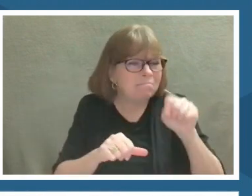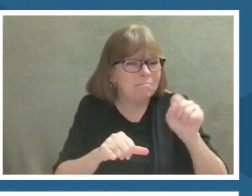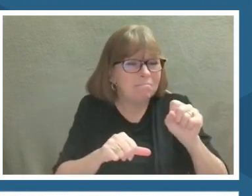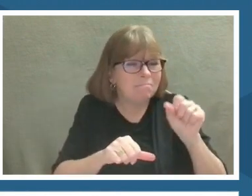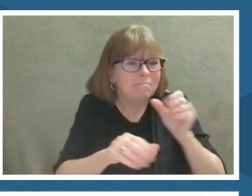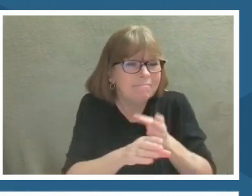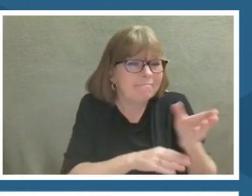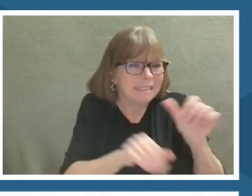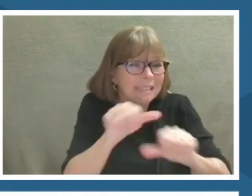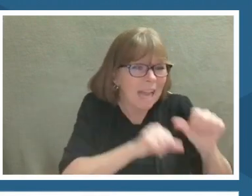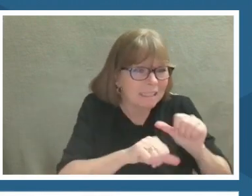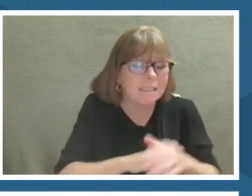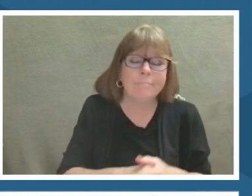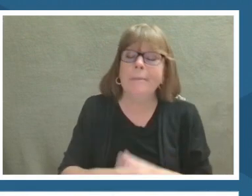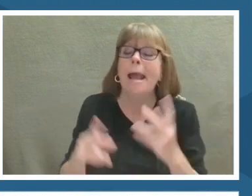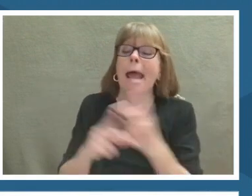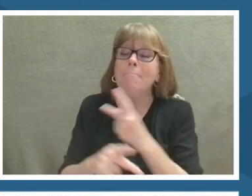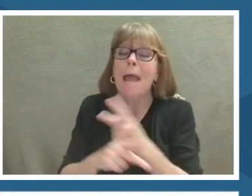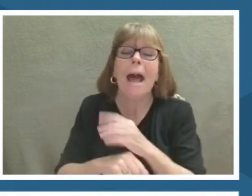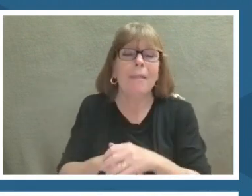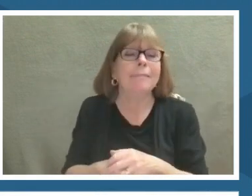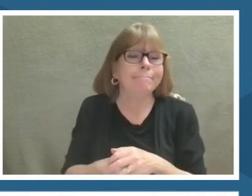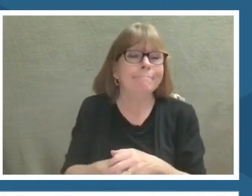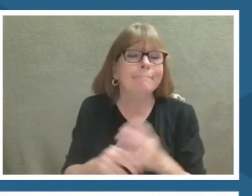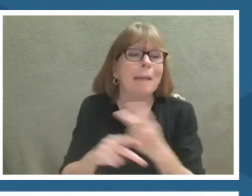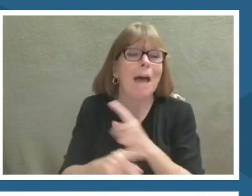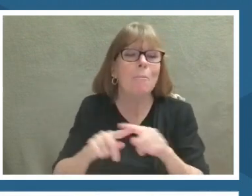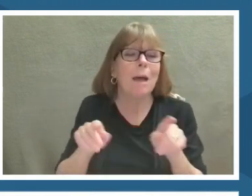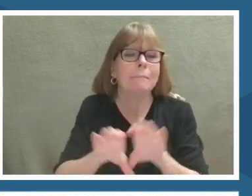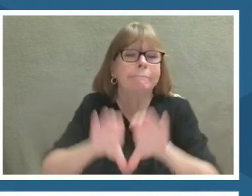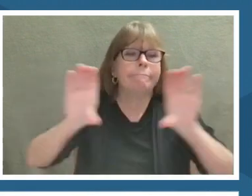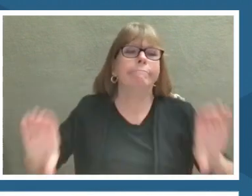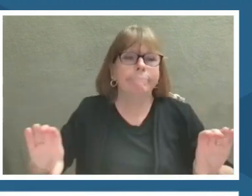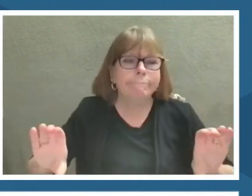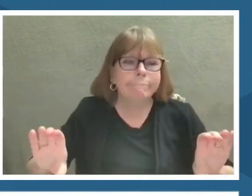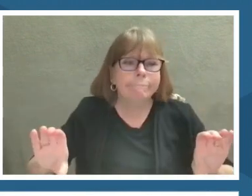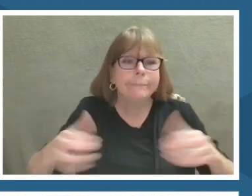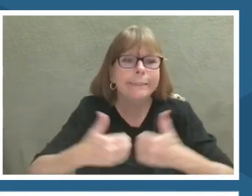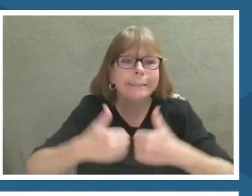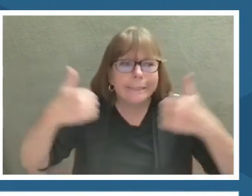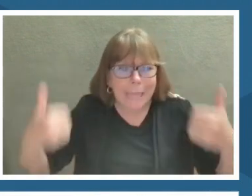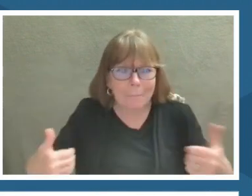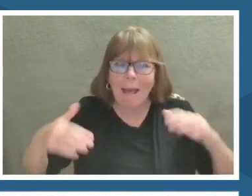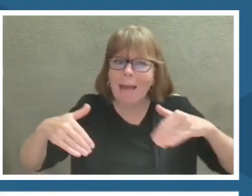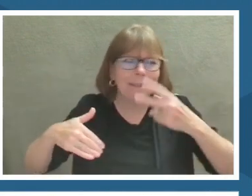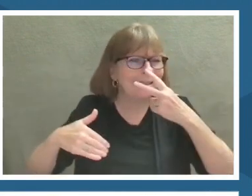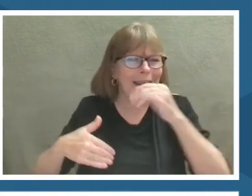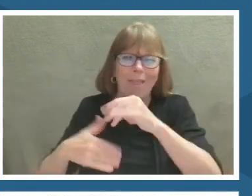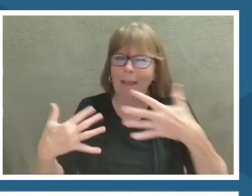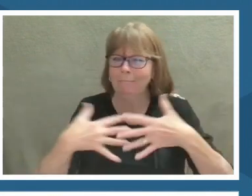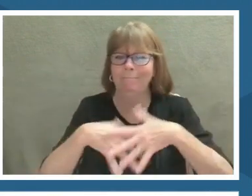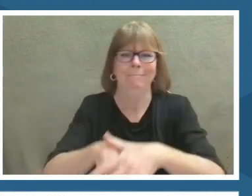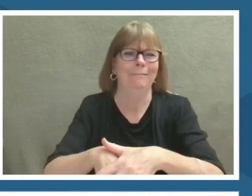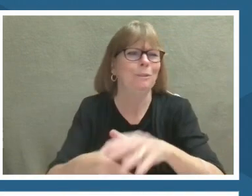together it might be on the same topic but it's not truly starting to blend